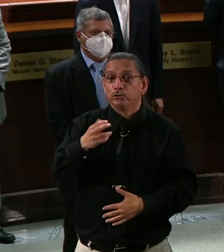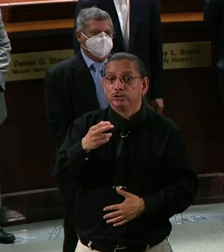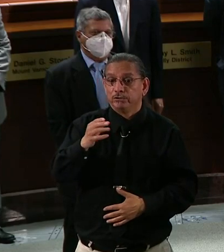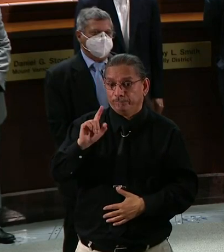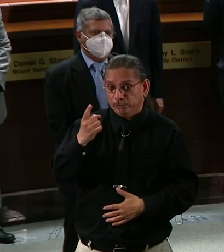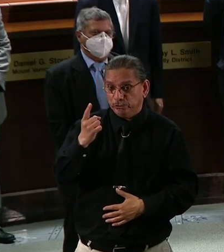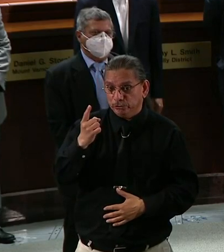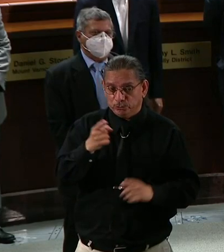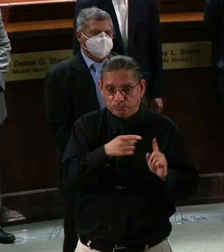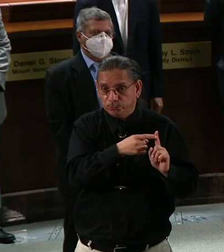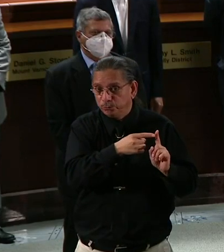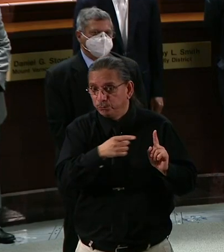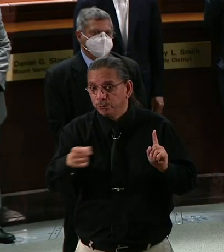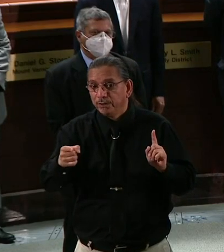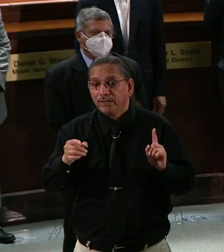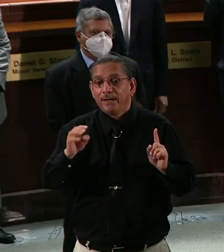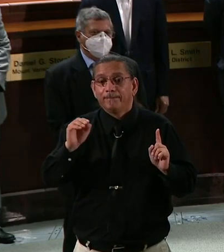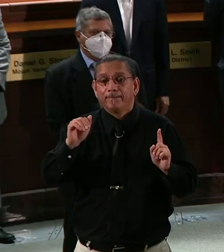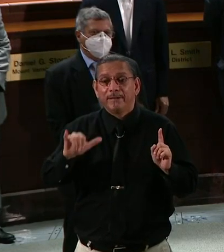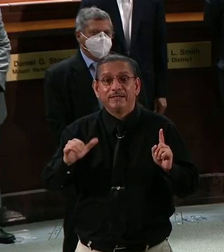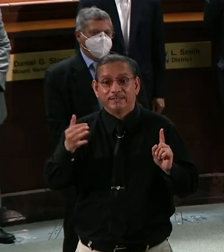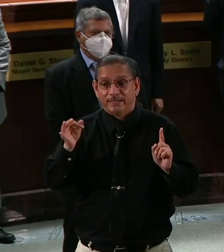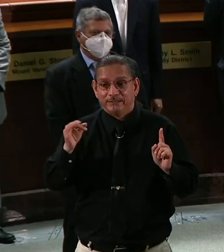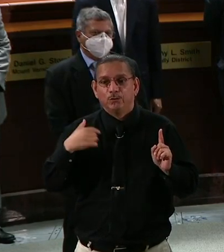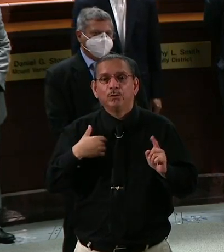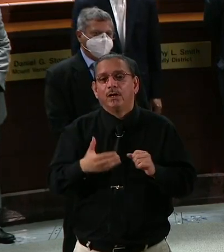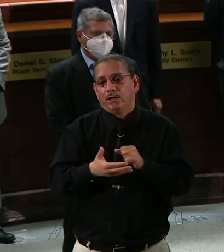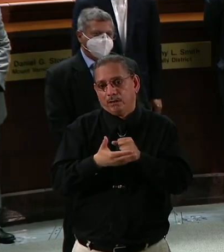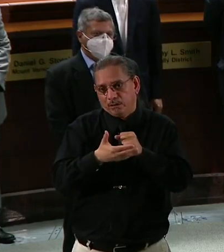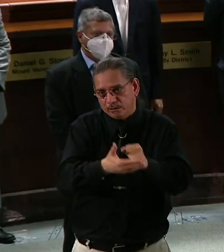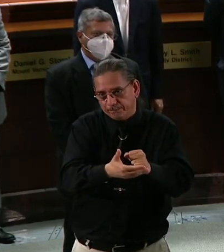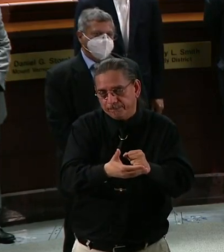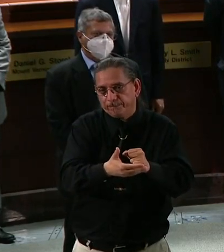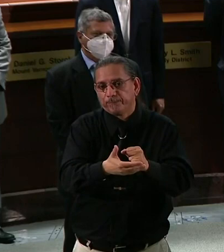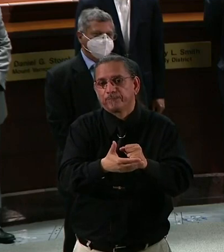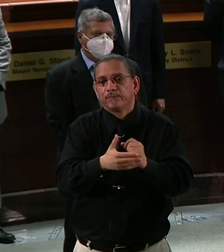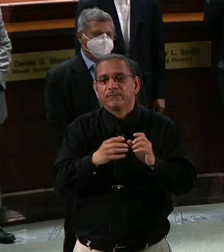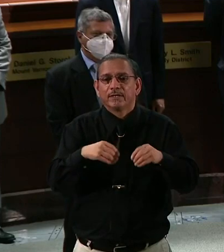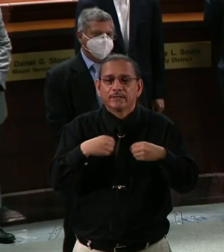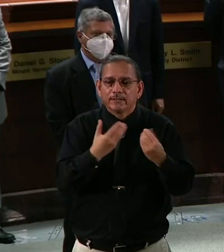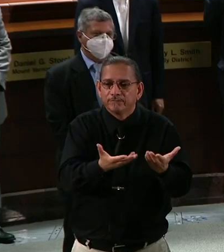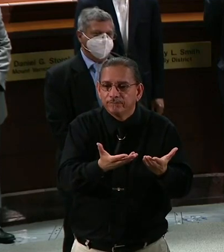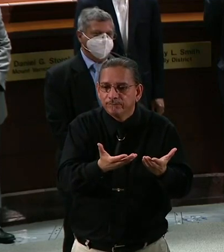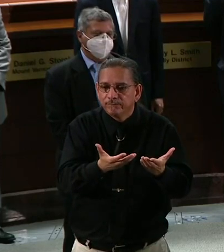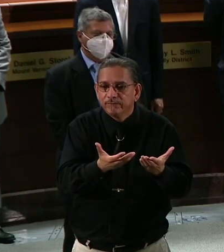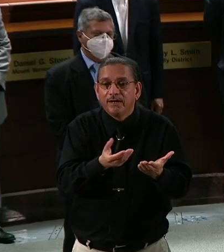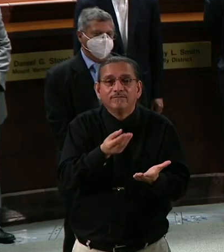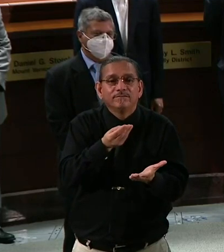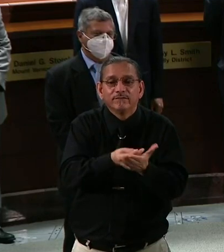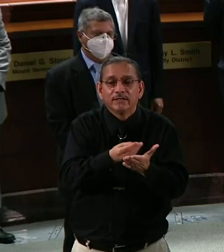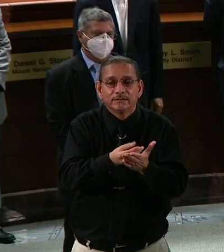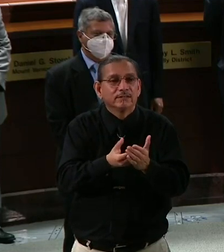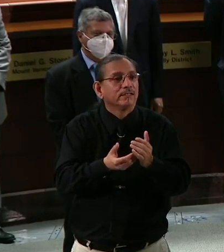RECEIVED THIS CAME FOR OAKS. THEY'LL BE MIDDLE THAT MATTER